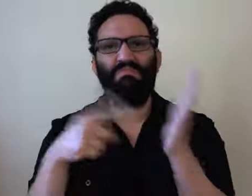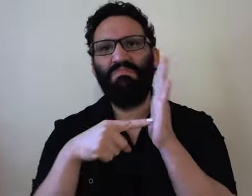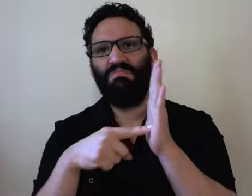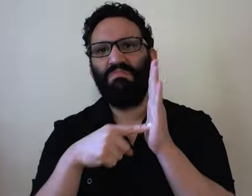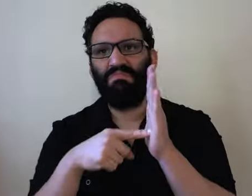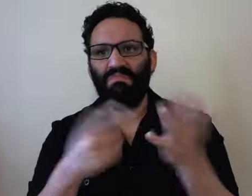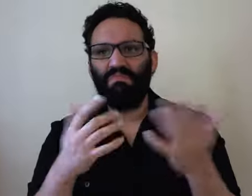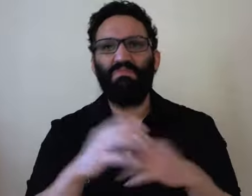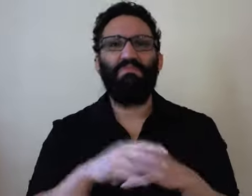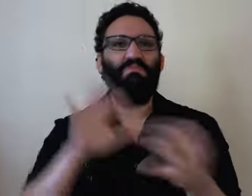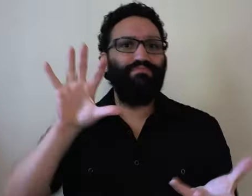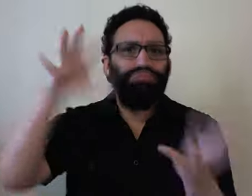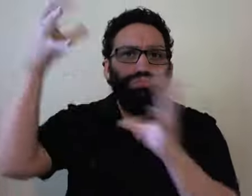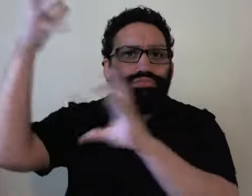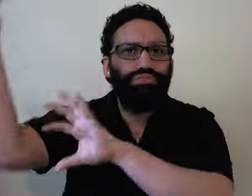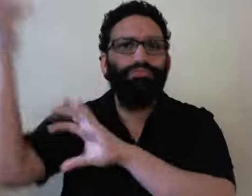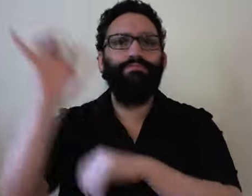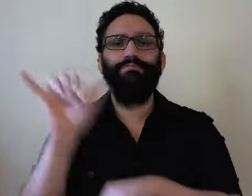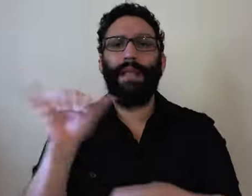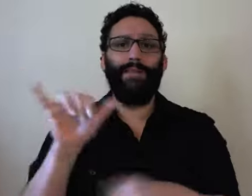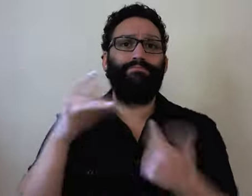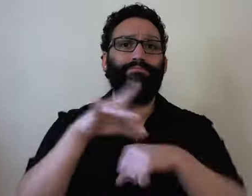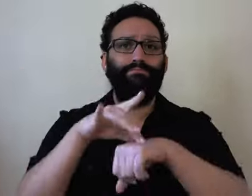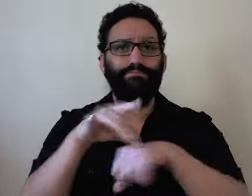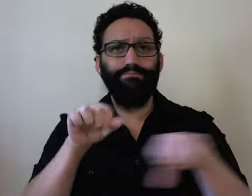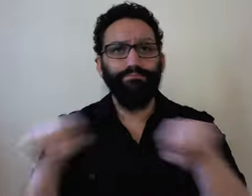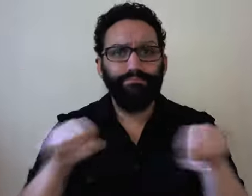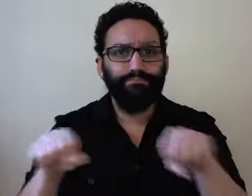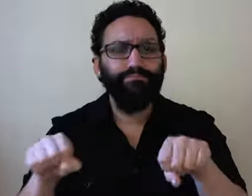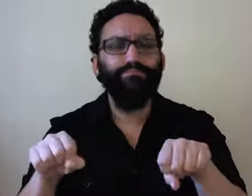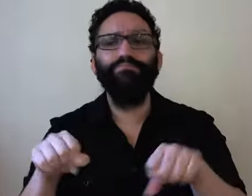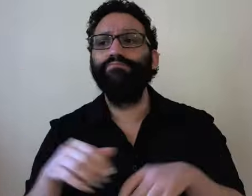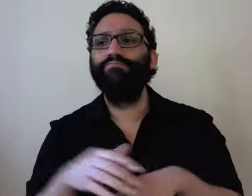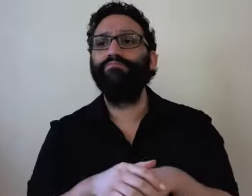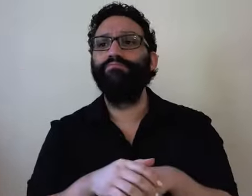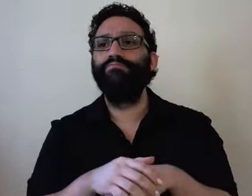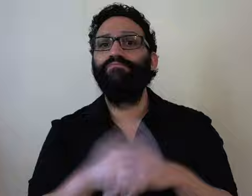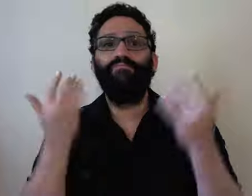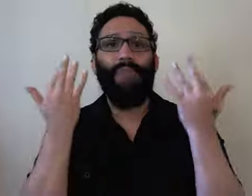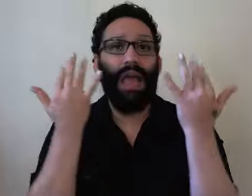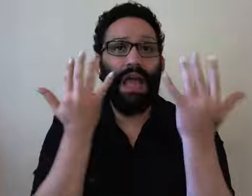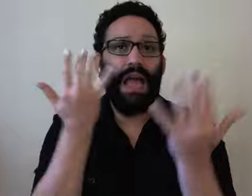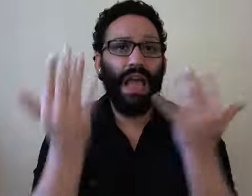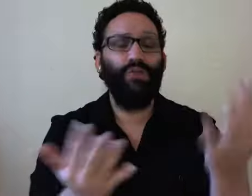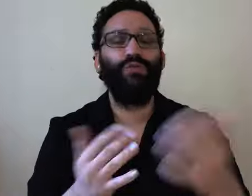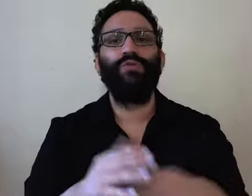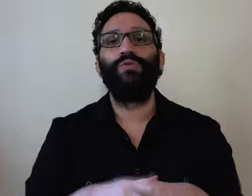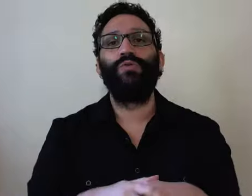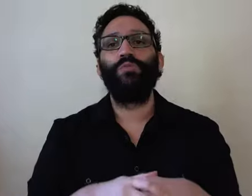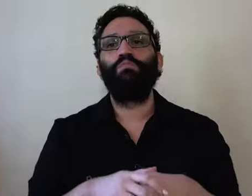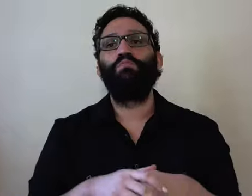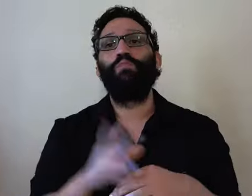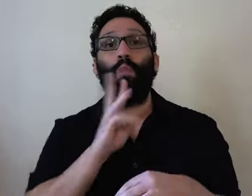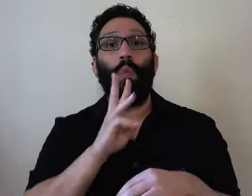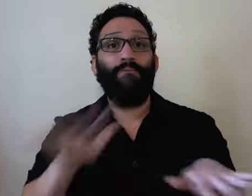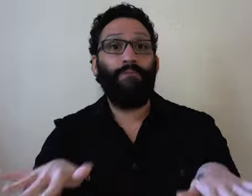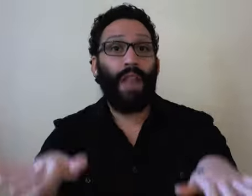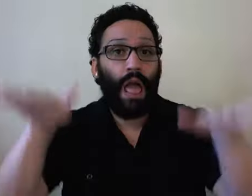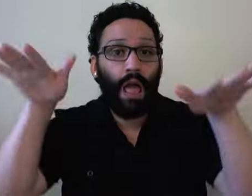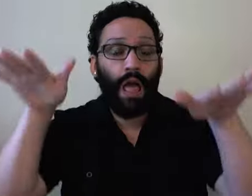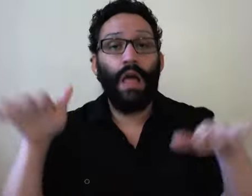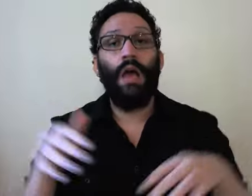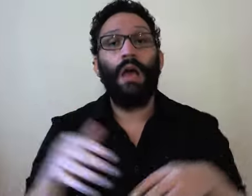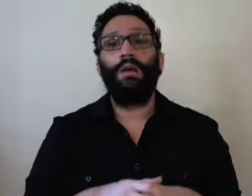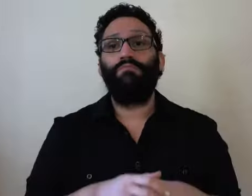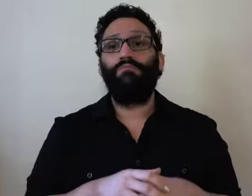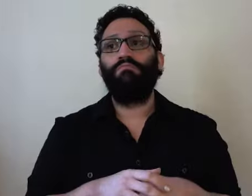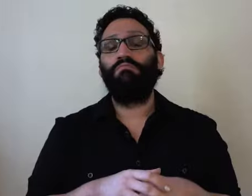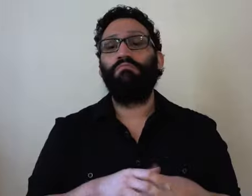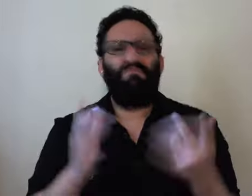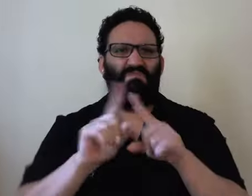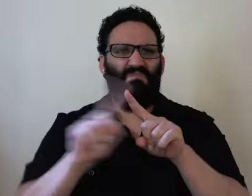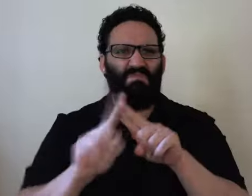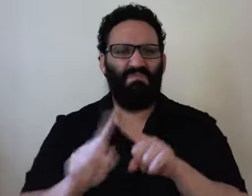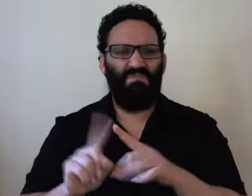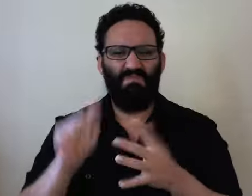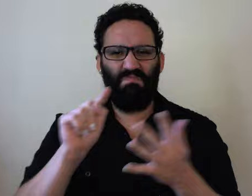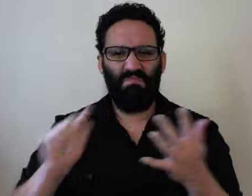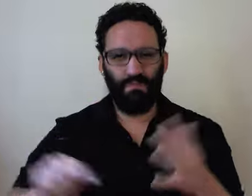For example, disasters, such as earthquakes, wildfires, floods, etc.